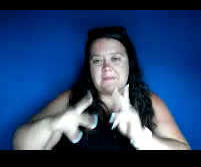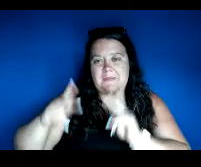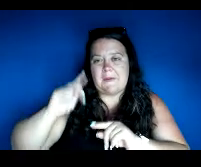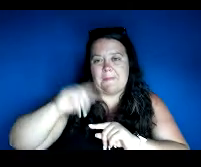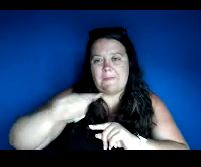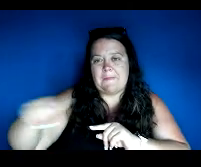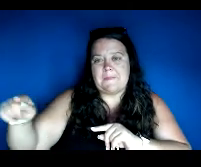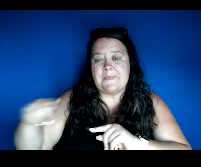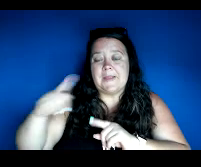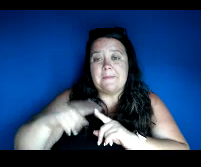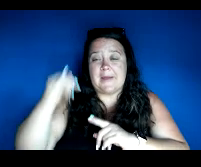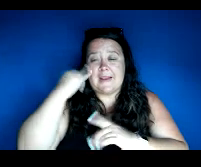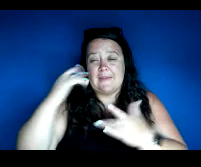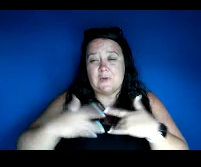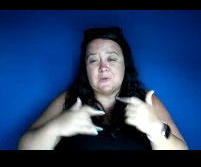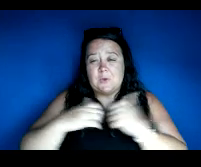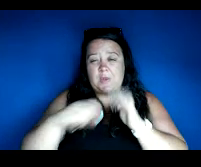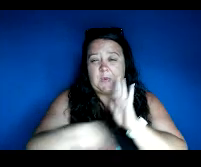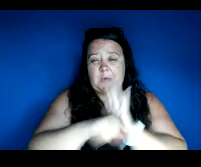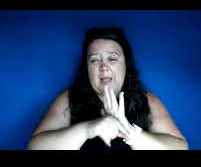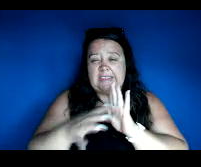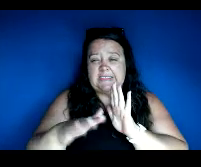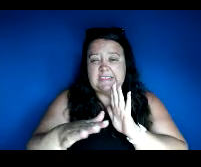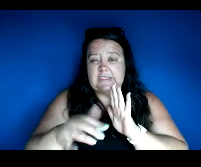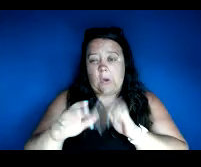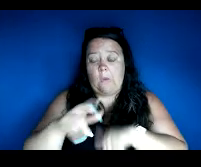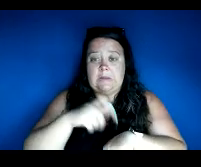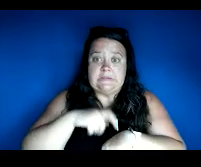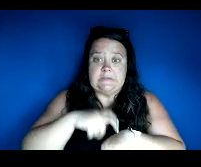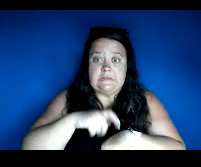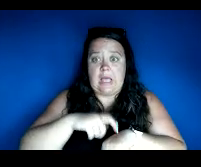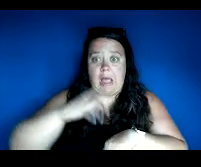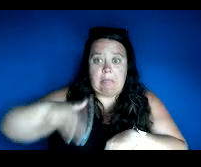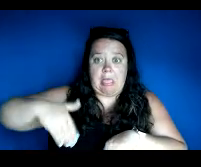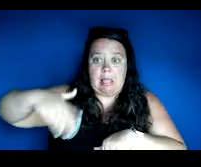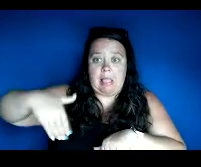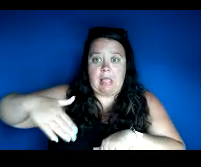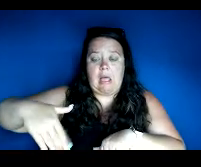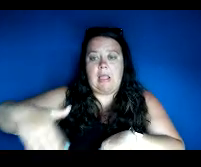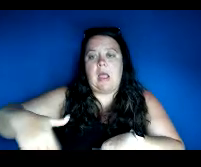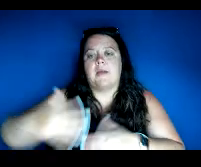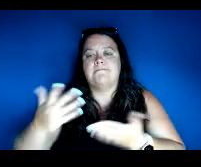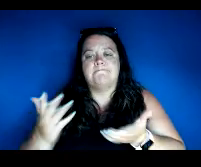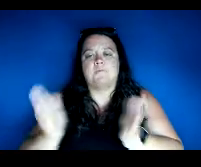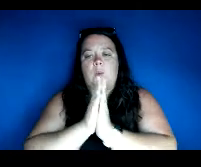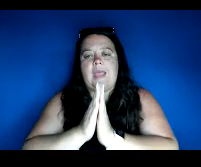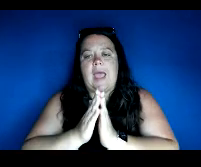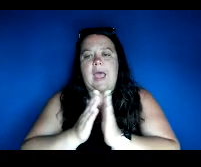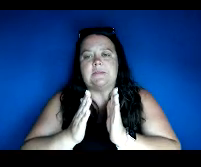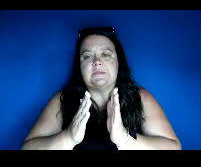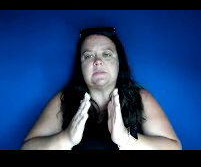but if there's a concern around the quality or the timeliness of when the notes are uploaded, we ask note-takers to upload them within 48 hours